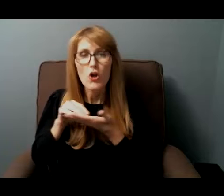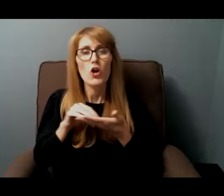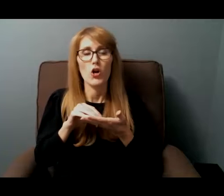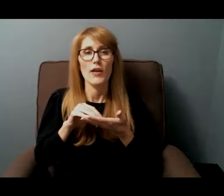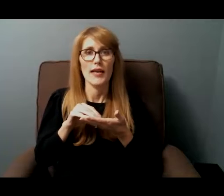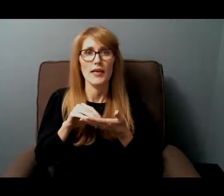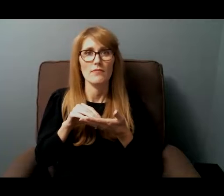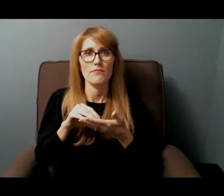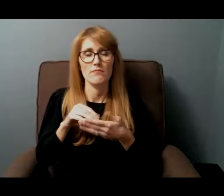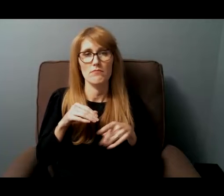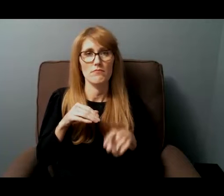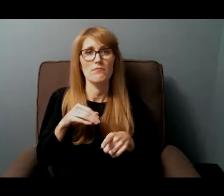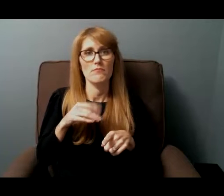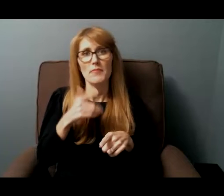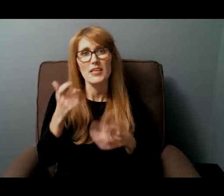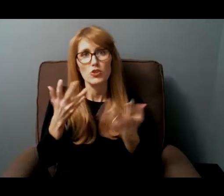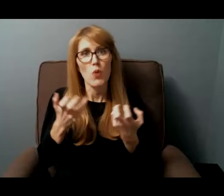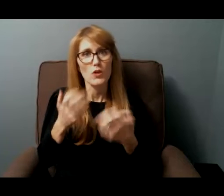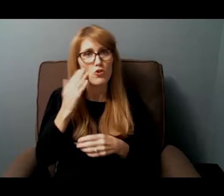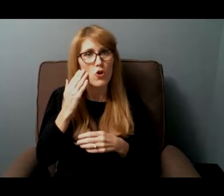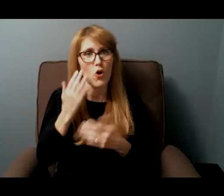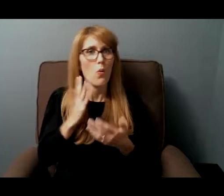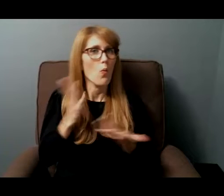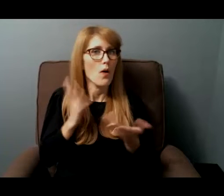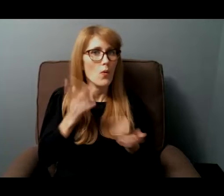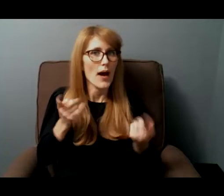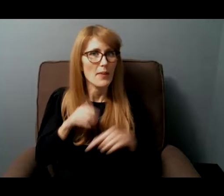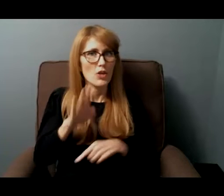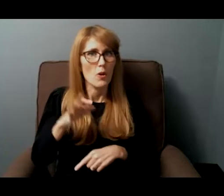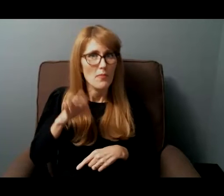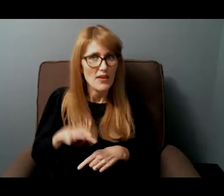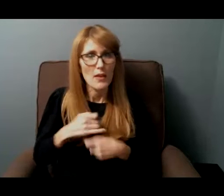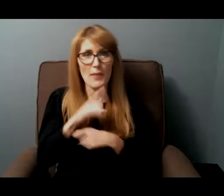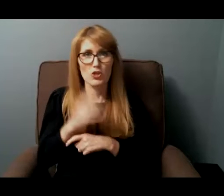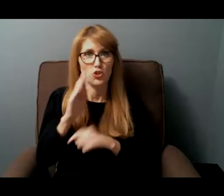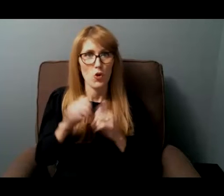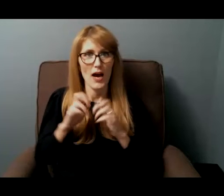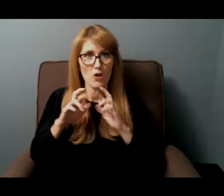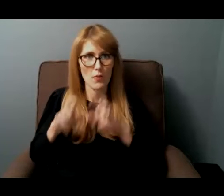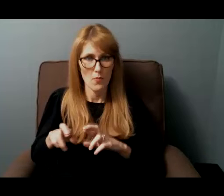benefits and to know how to report, that you begin by confirming which benefit you have.